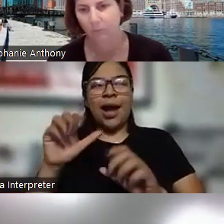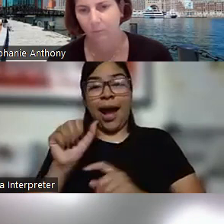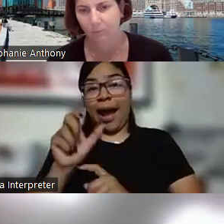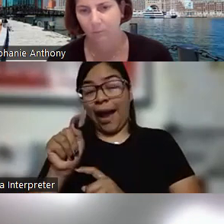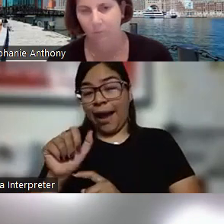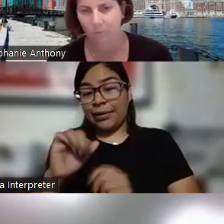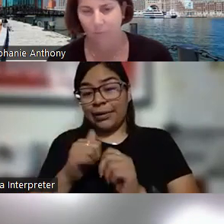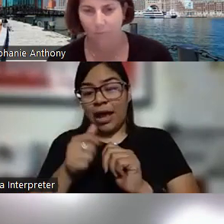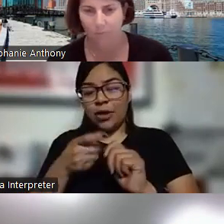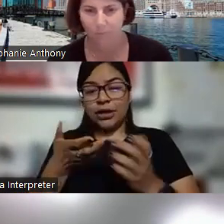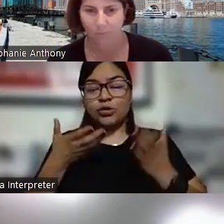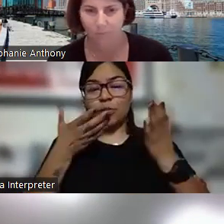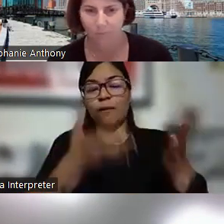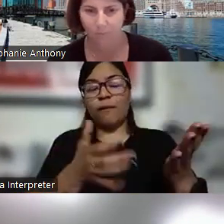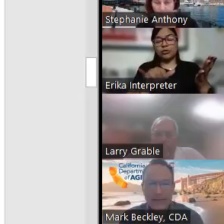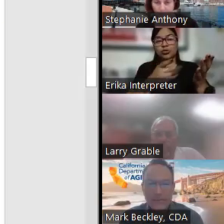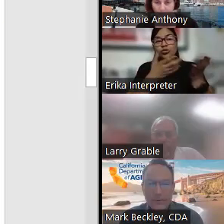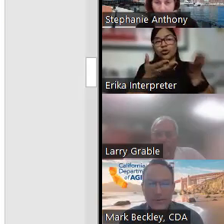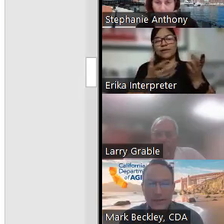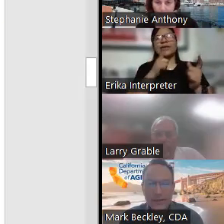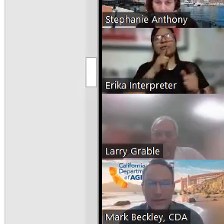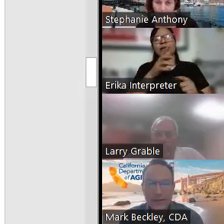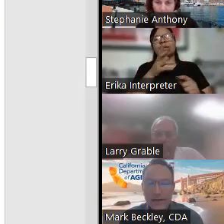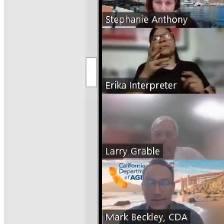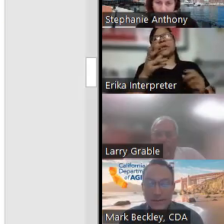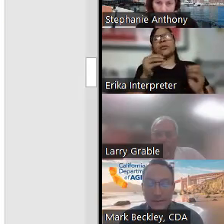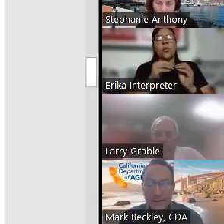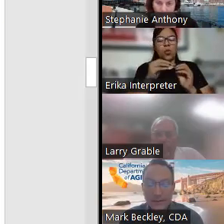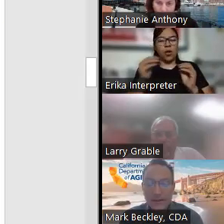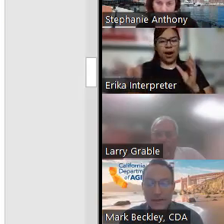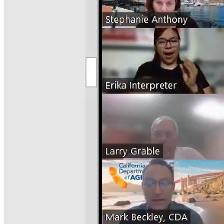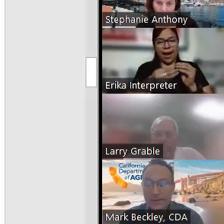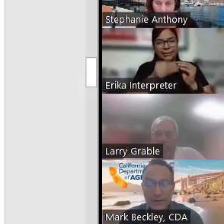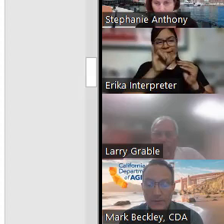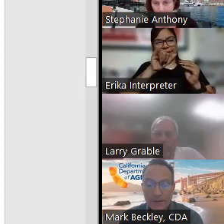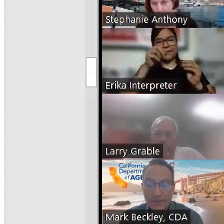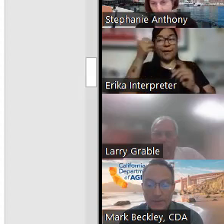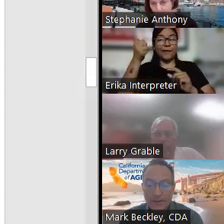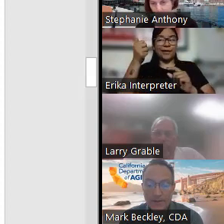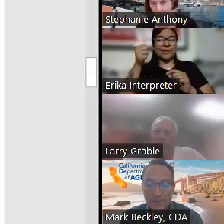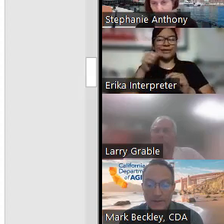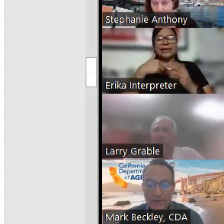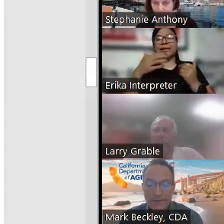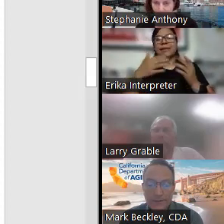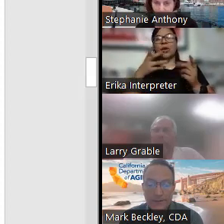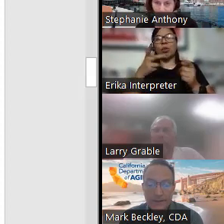certain services that would apply for the um ilc funding it's whatever populations you serve so